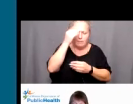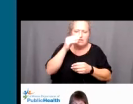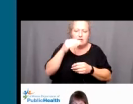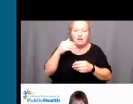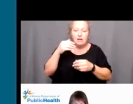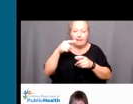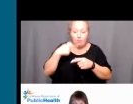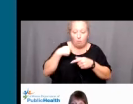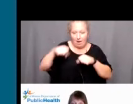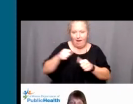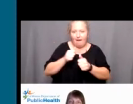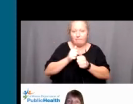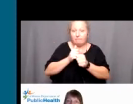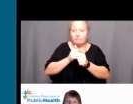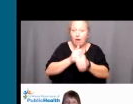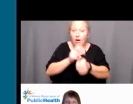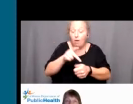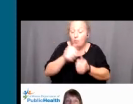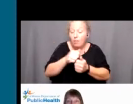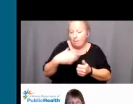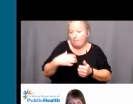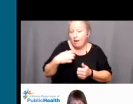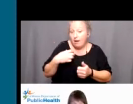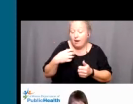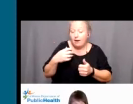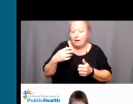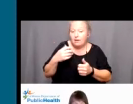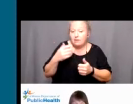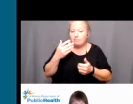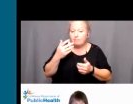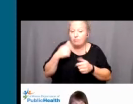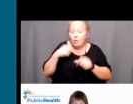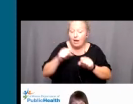so there are times when we perhaps respond to a complaint and